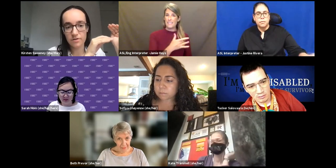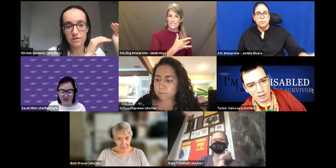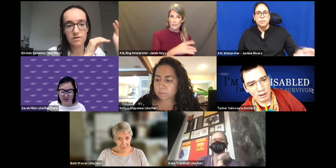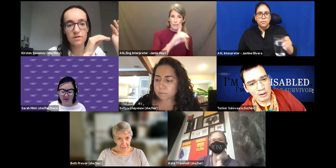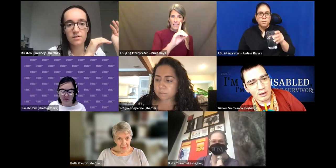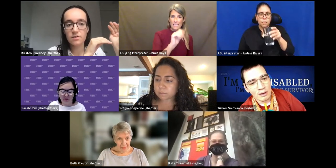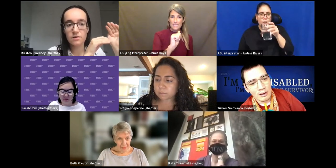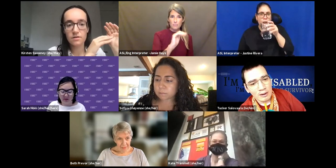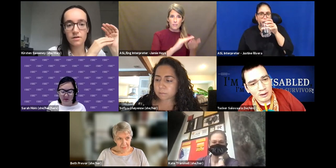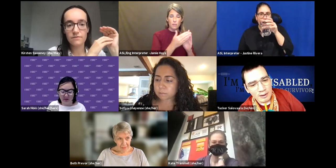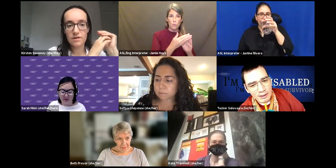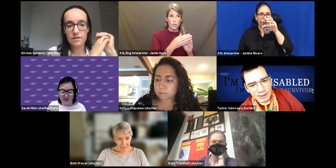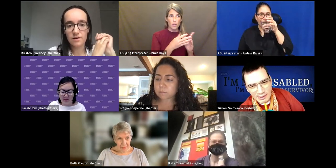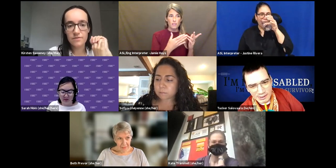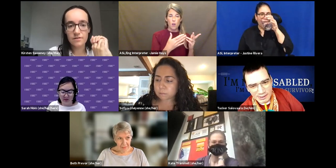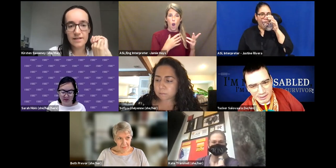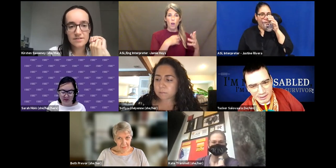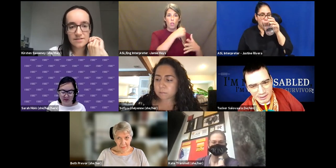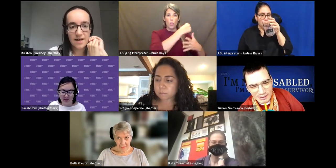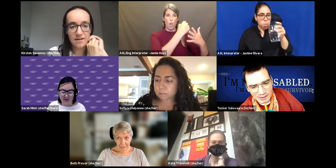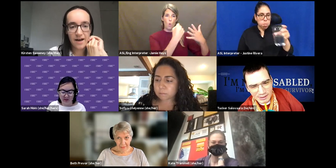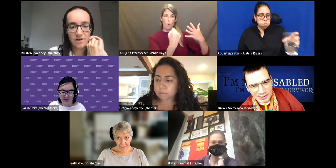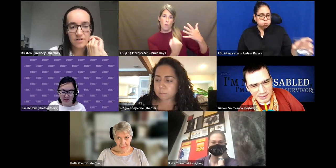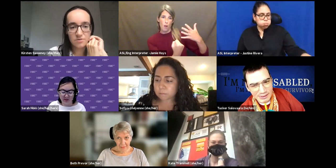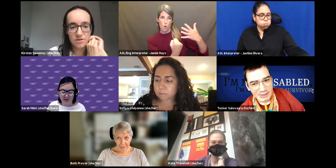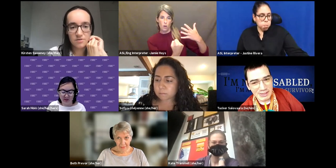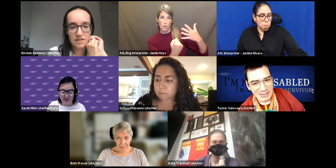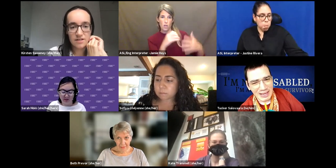the list? Is that accurate to what you were saying?